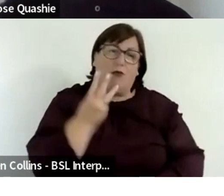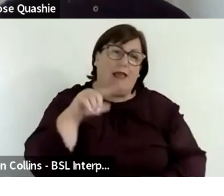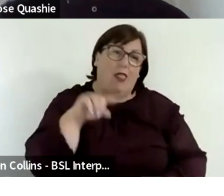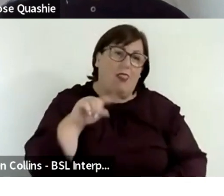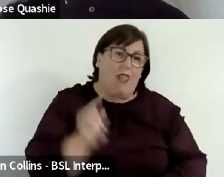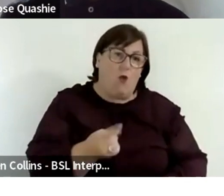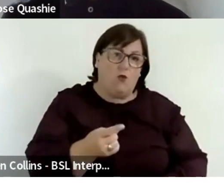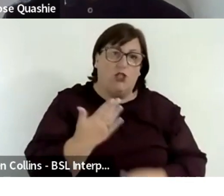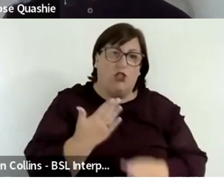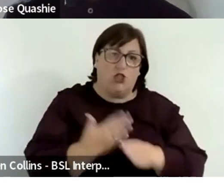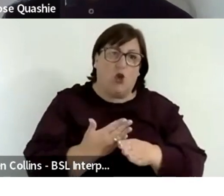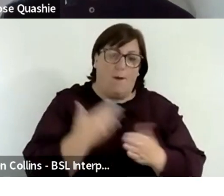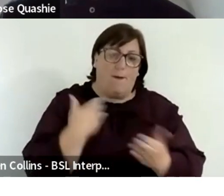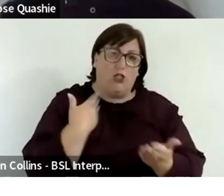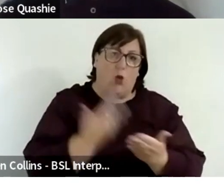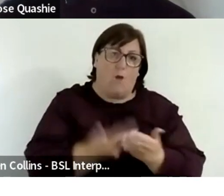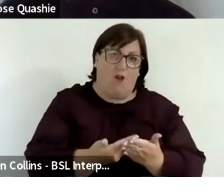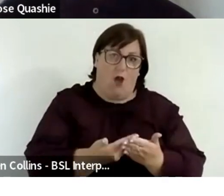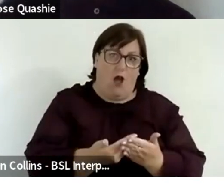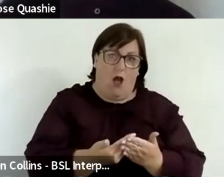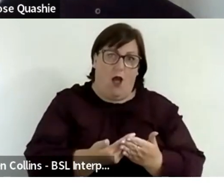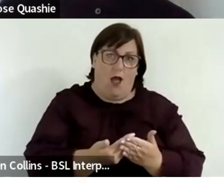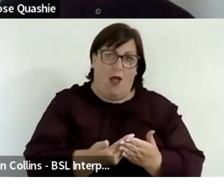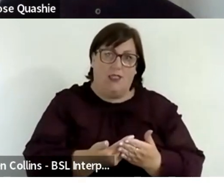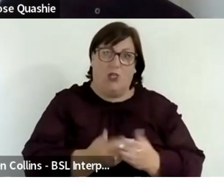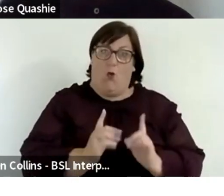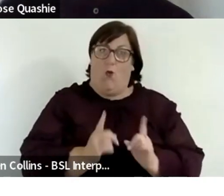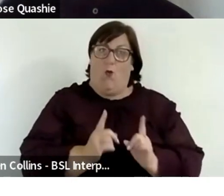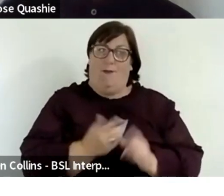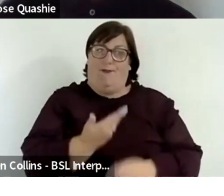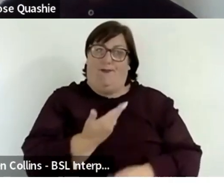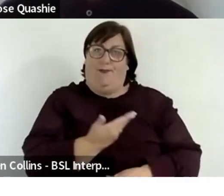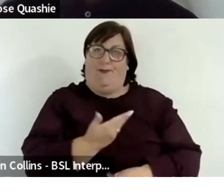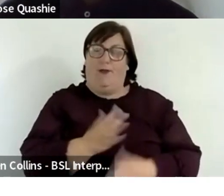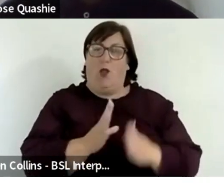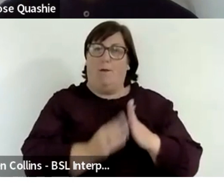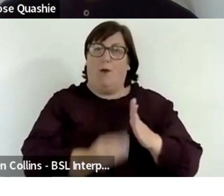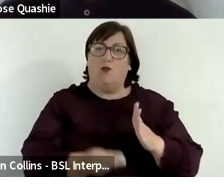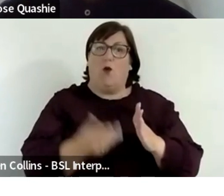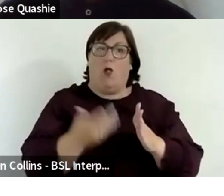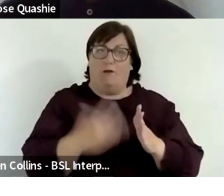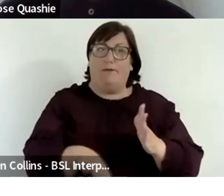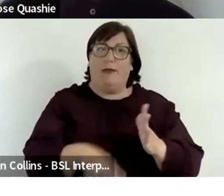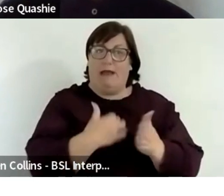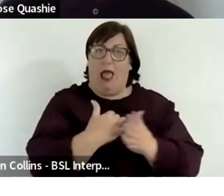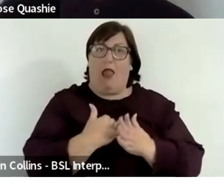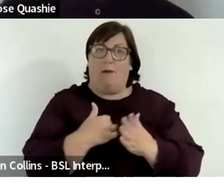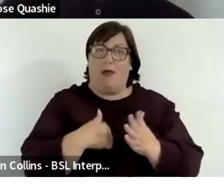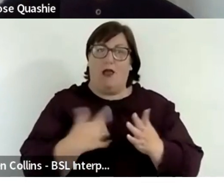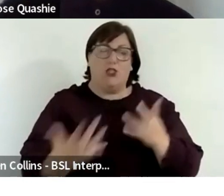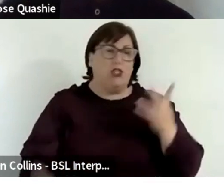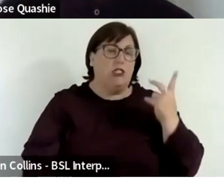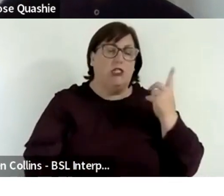the job brokerage model was helping delivery of 900 apprenticeship starts over the